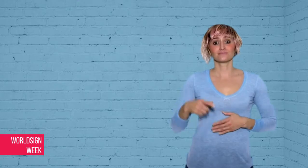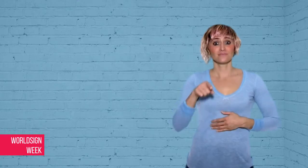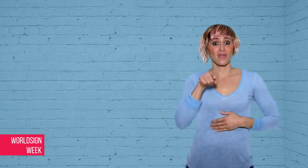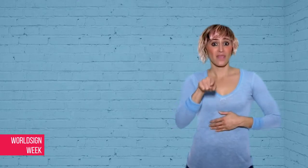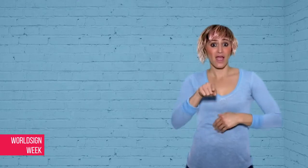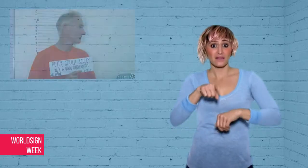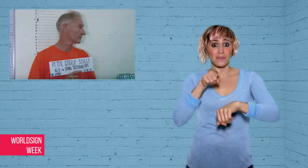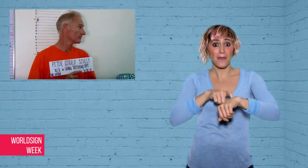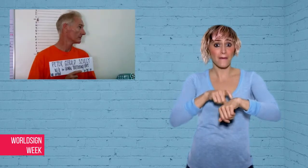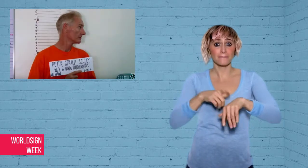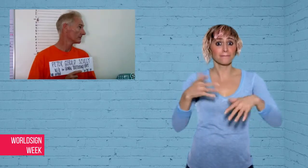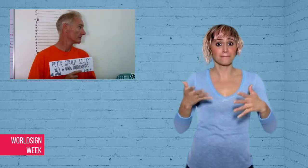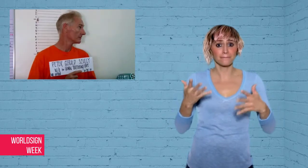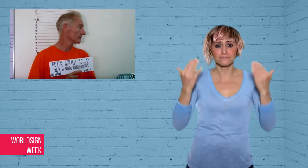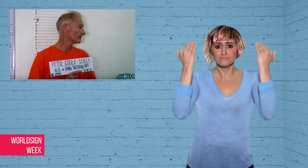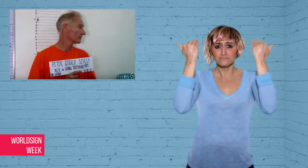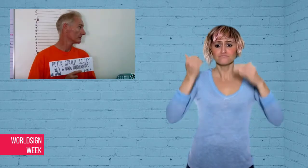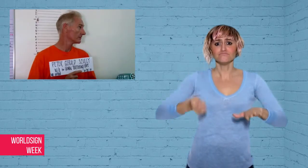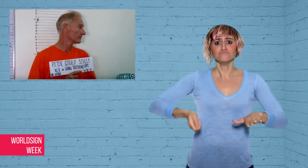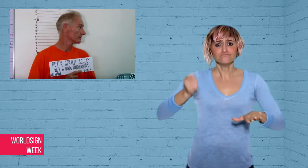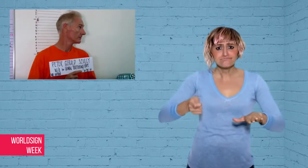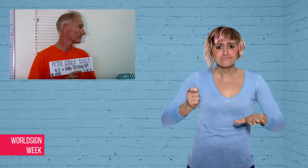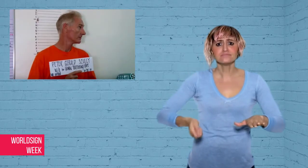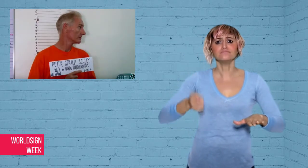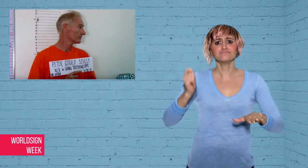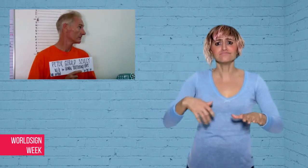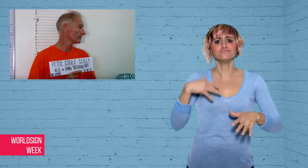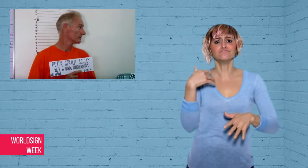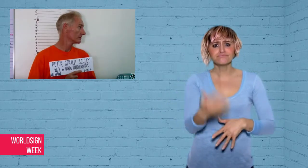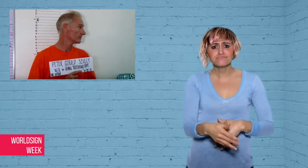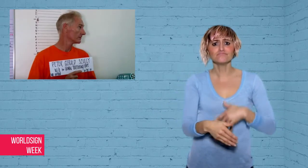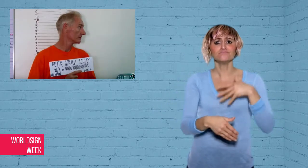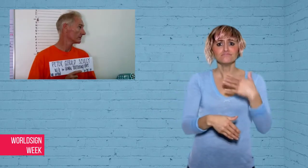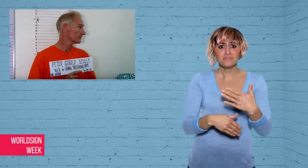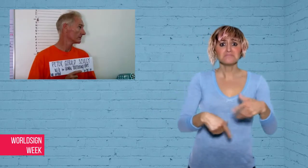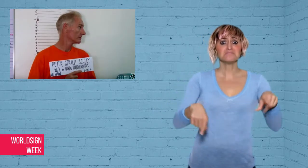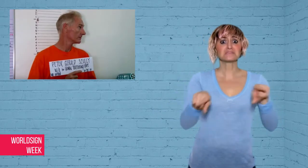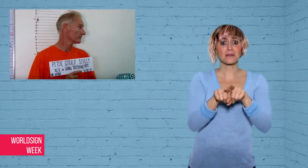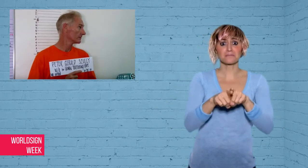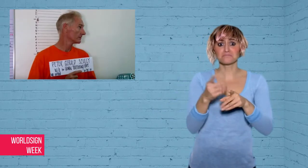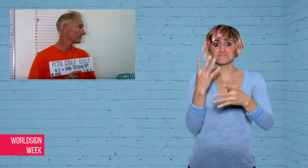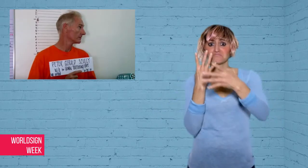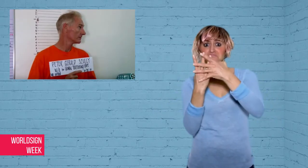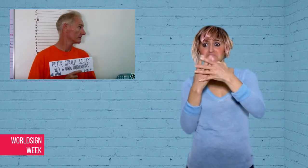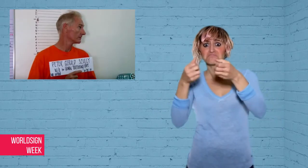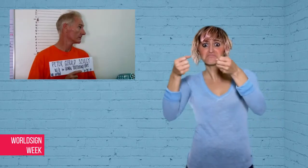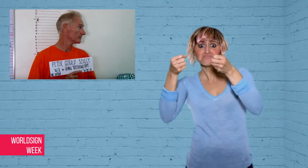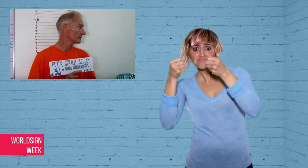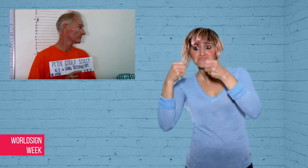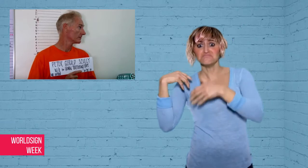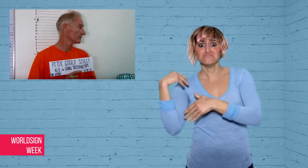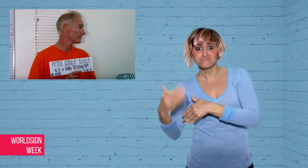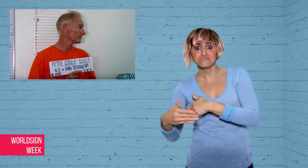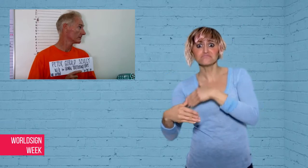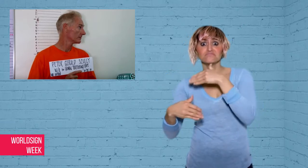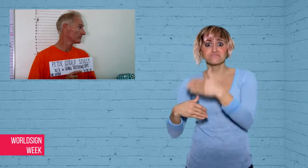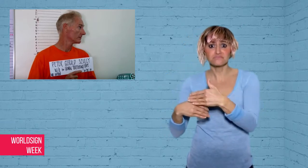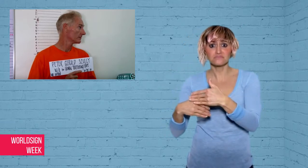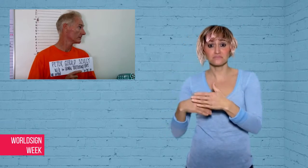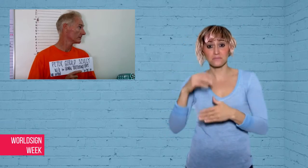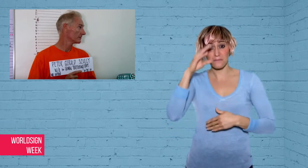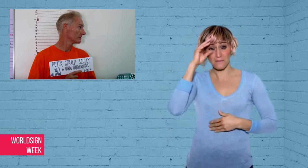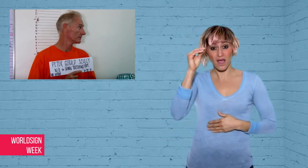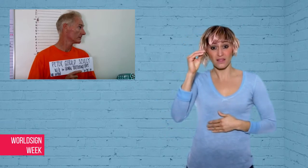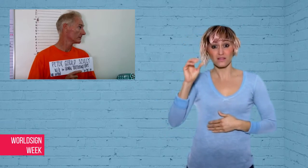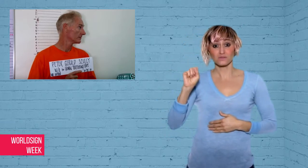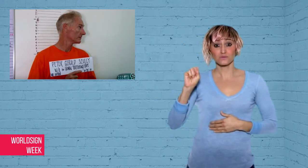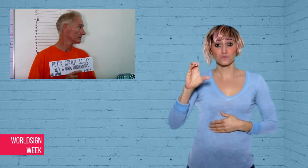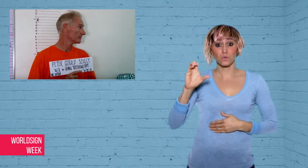During court hearings and in prison, Scully laughed,